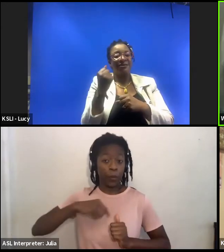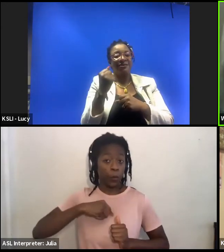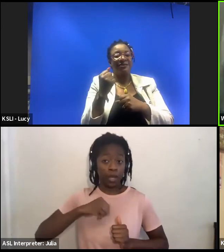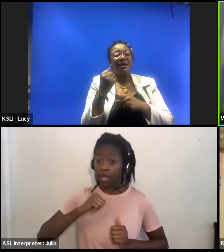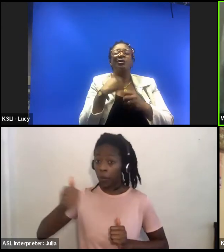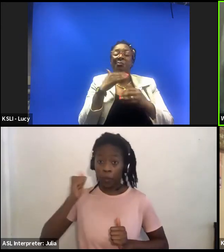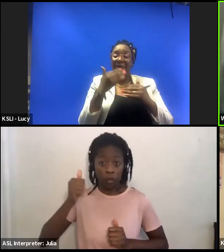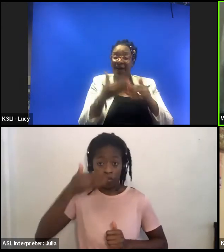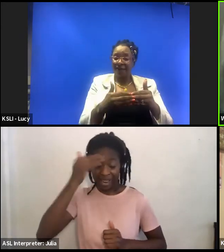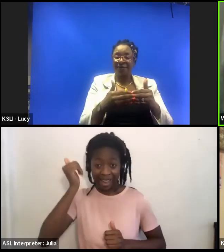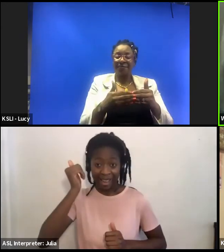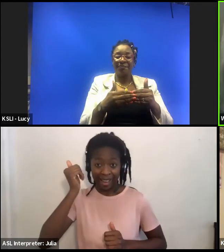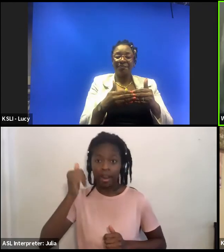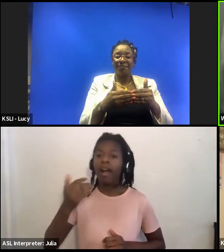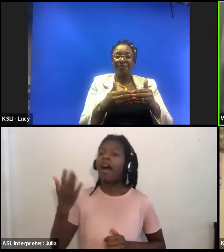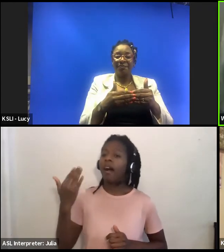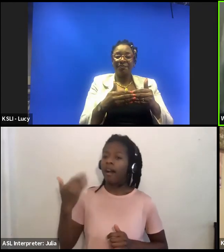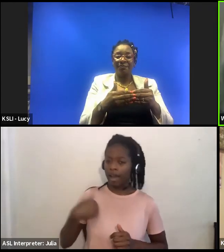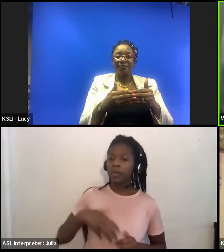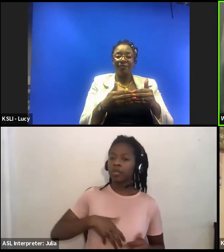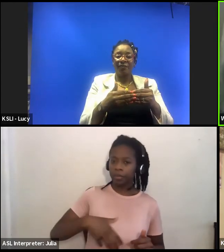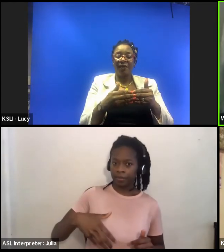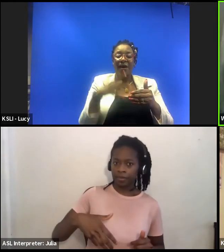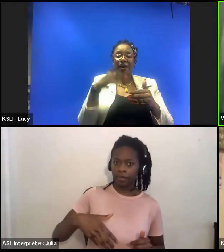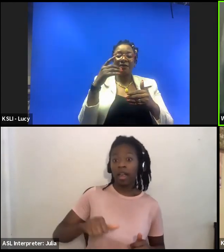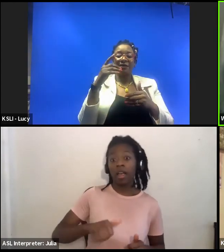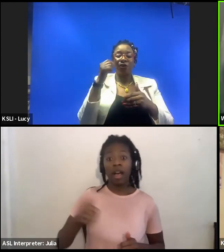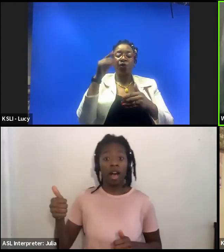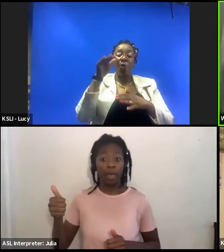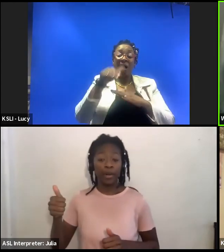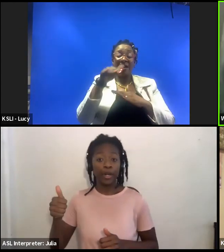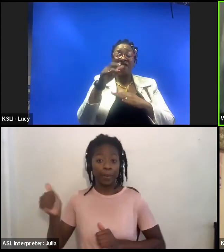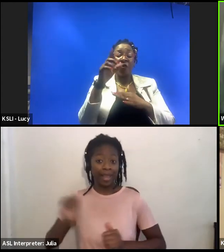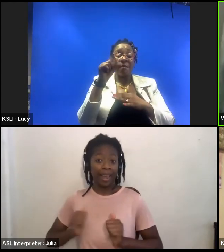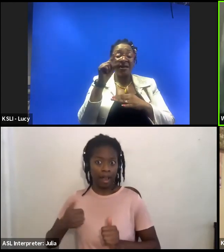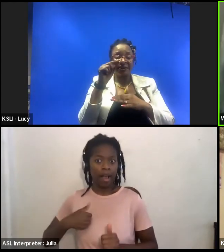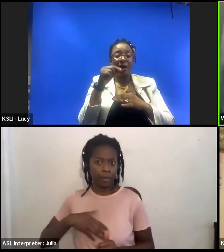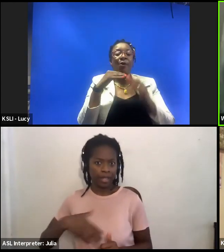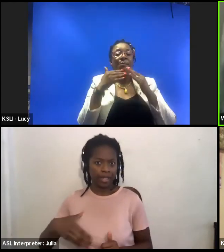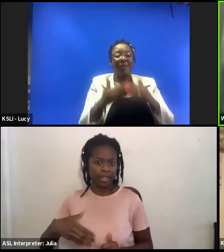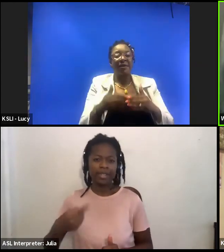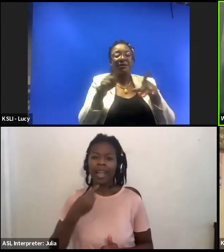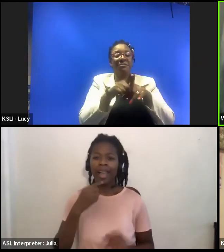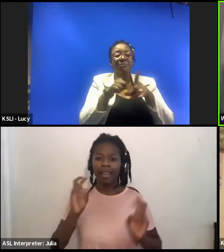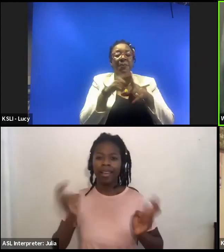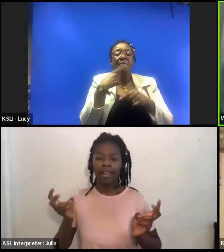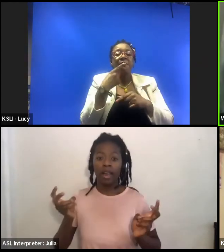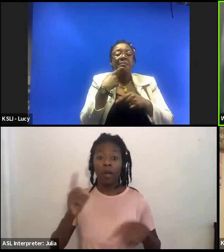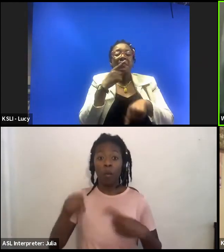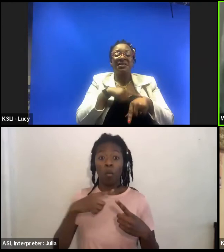and the first run of "Too Early for Birds" I was pregnant. And it's said that when you're pregnant your empathy levels rise.